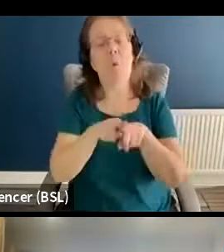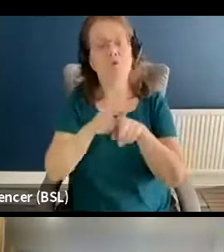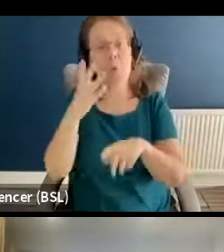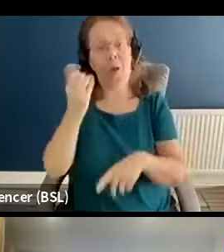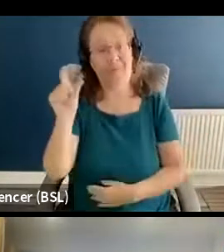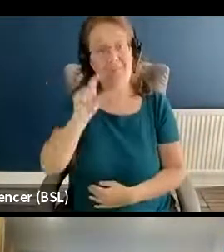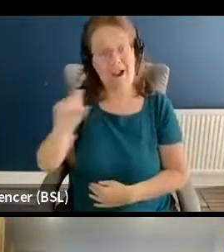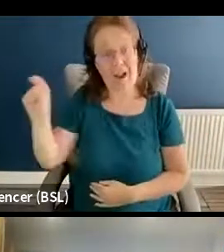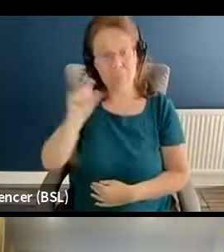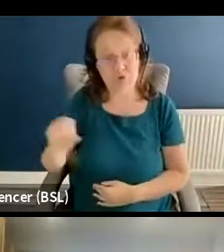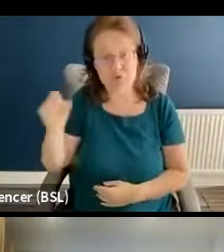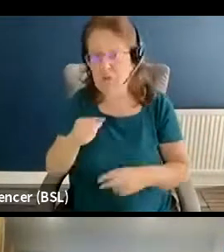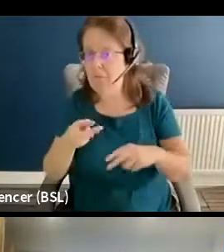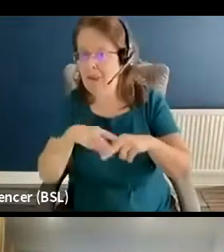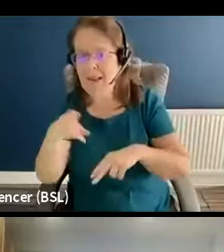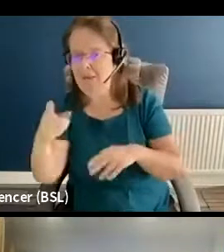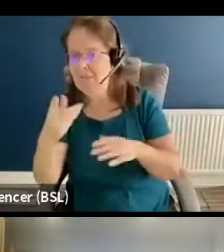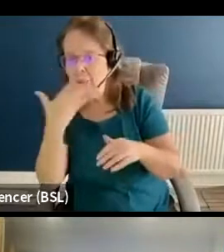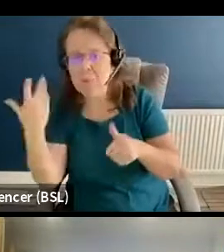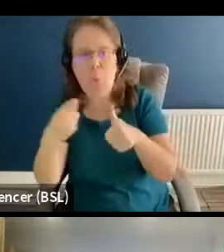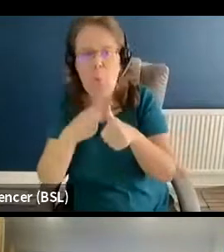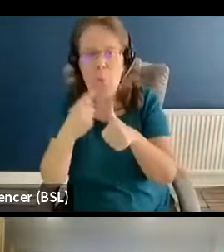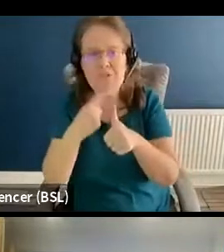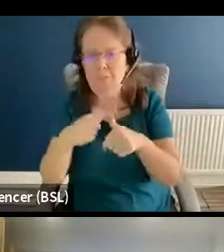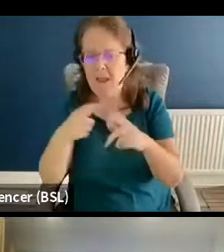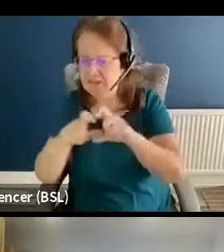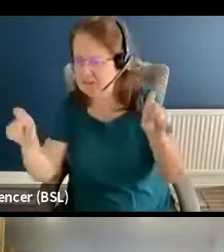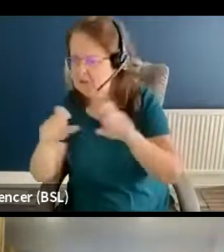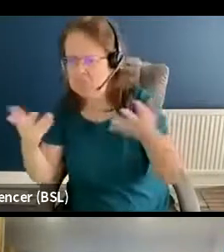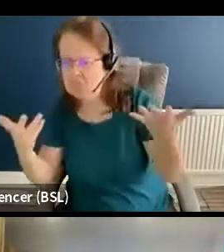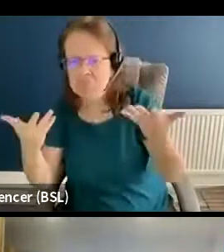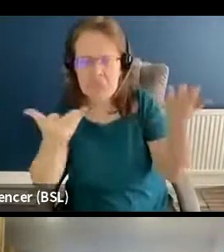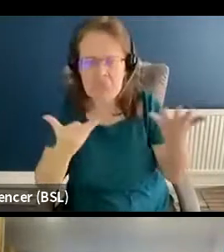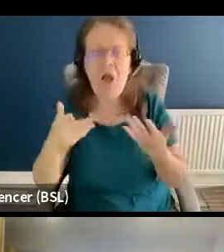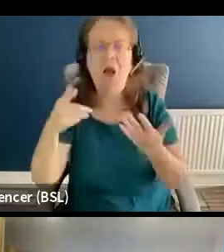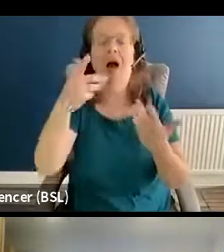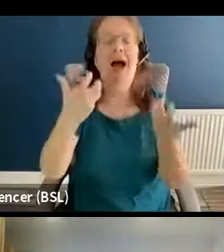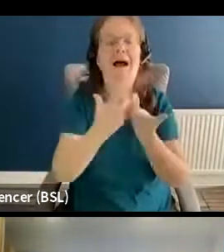If it hasn't been automatically turned on for you and you need it, you can switch this on using the